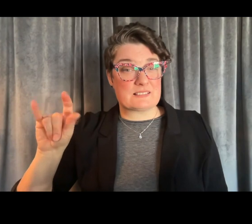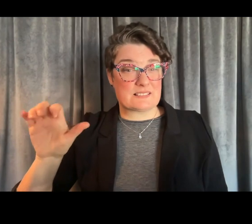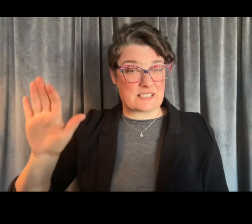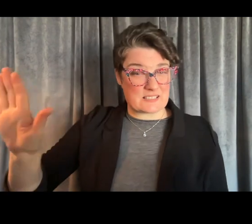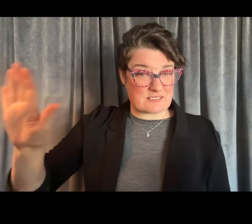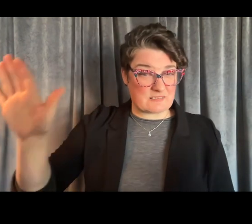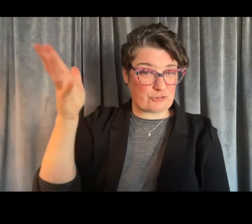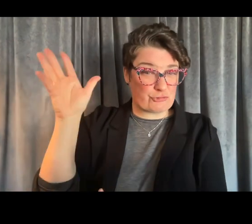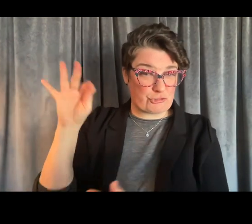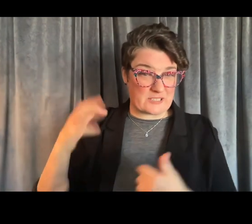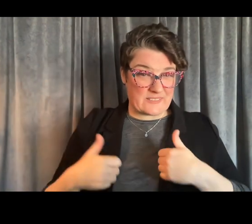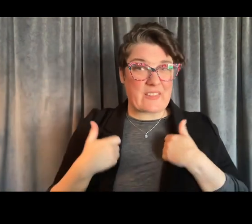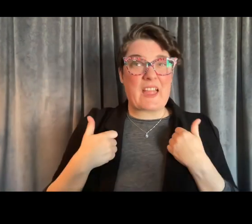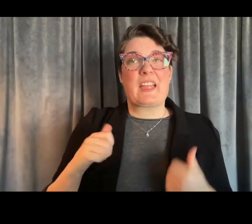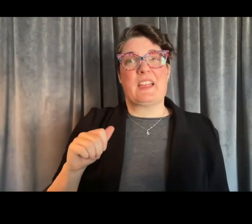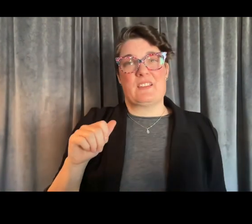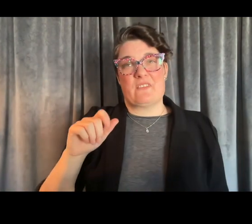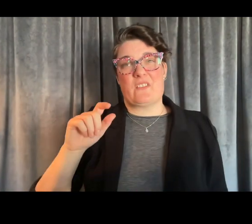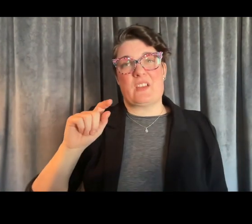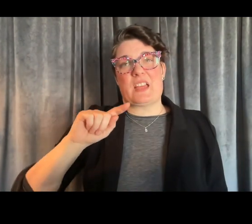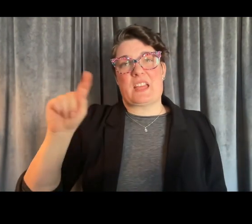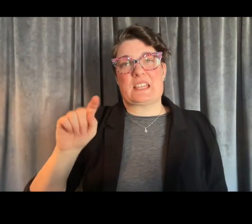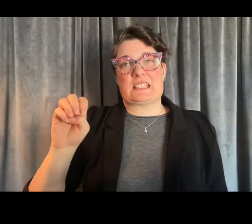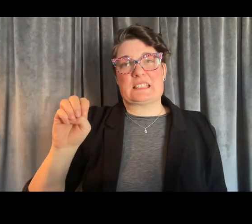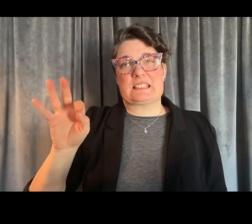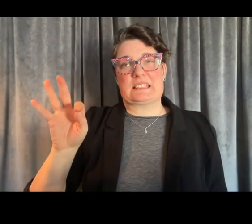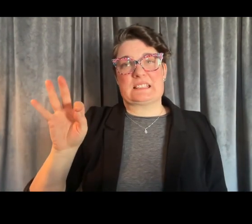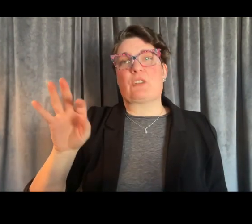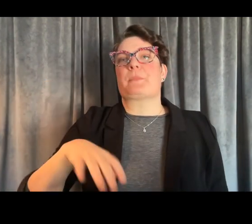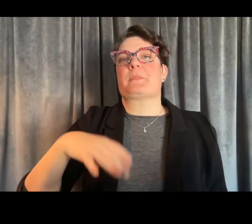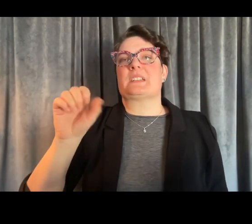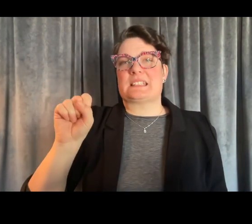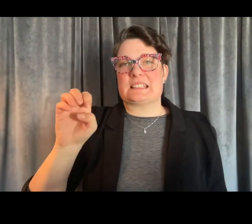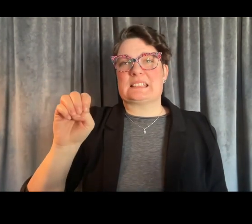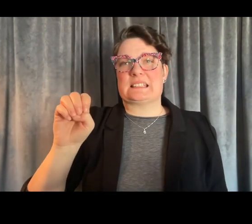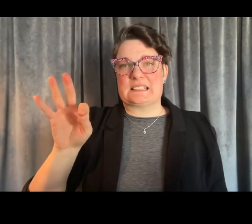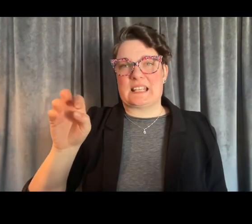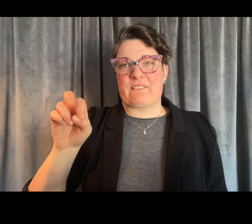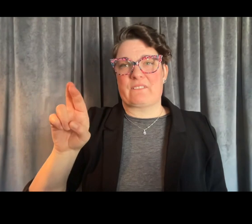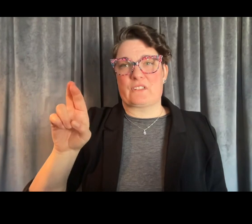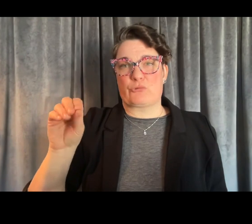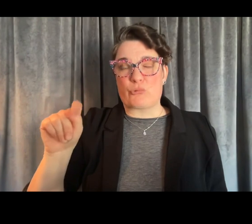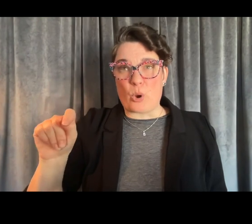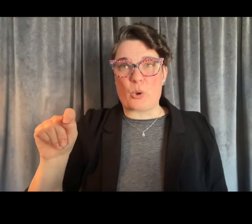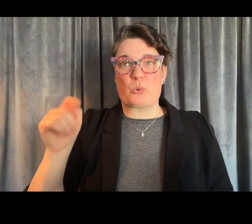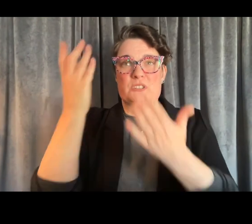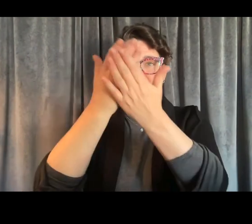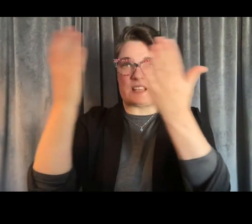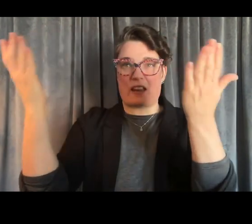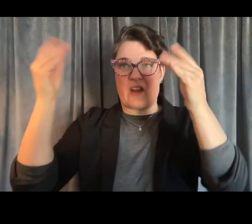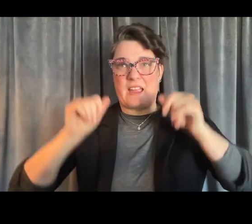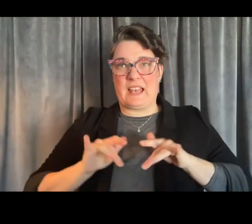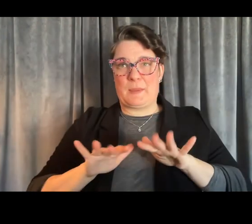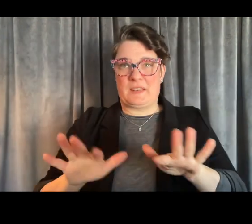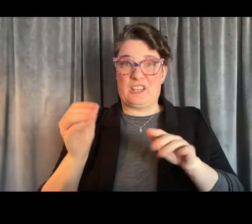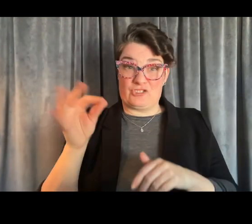the Sefirot, the emanations, the divine emanations of God Nomy: but also the Torah being called The Tree of Life.